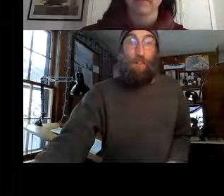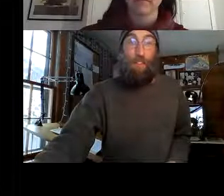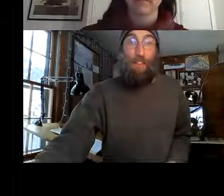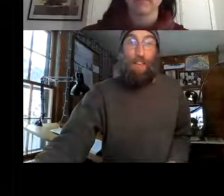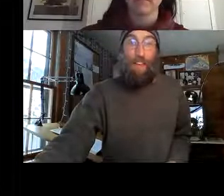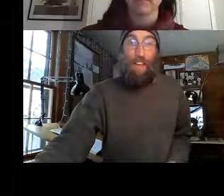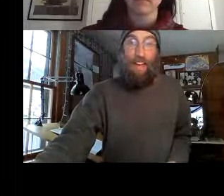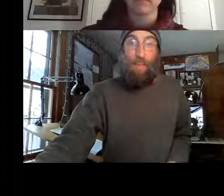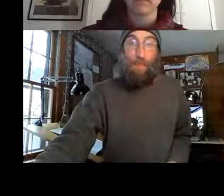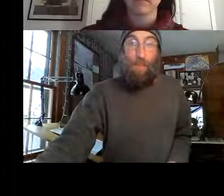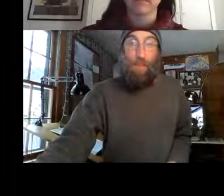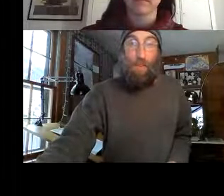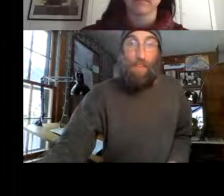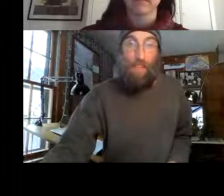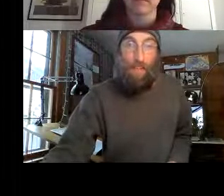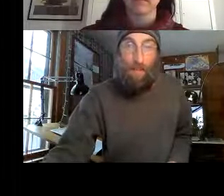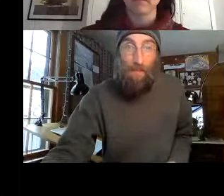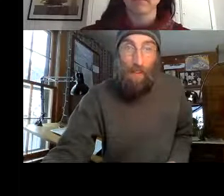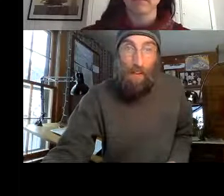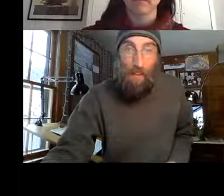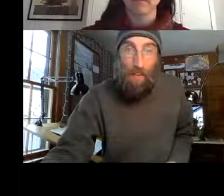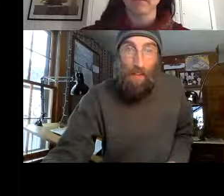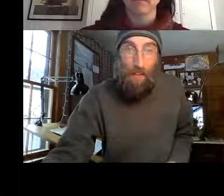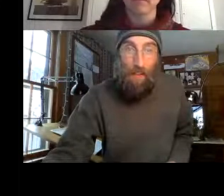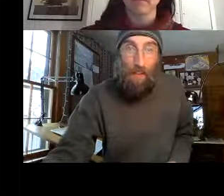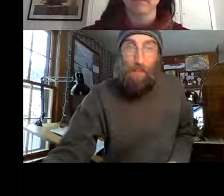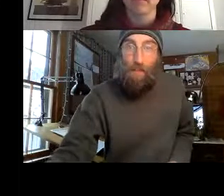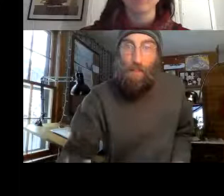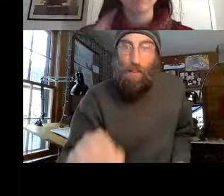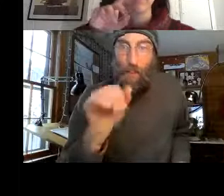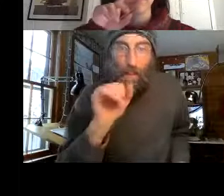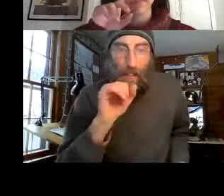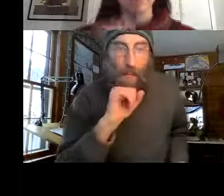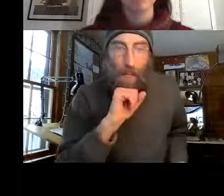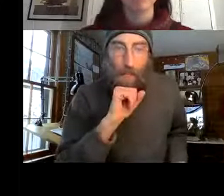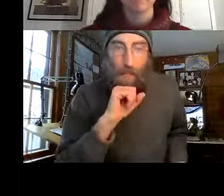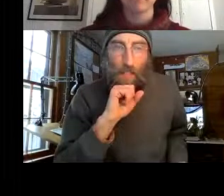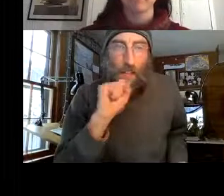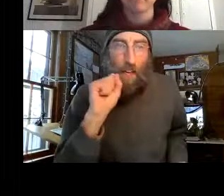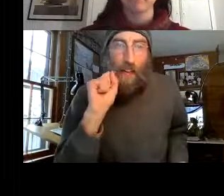learn some of them, and bring their voices in, uh, I think last page from this letter: